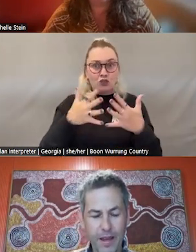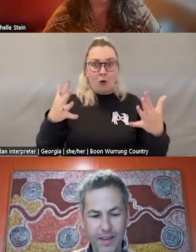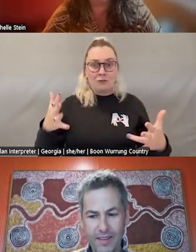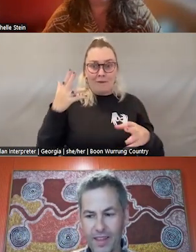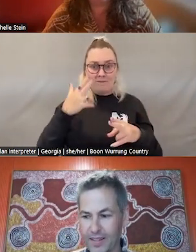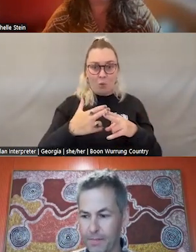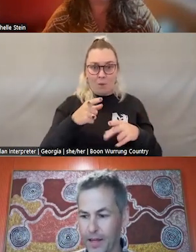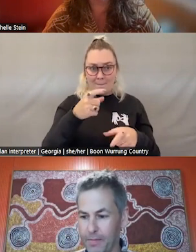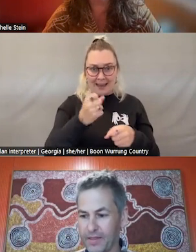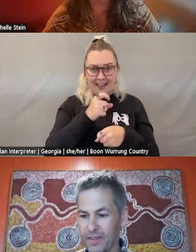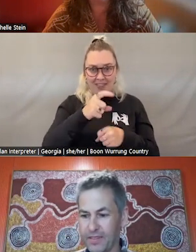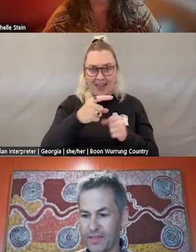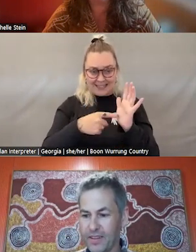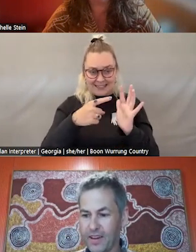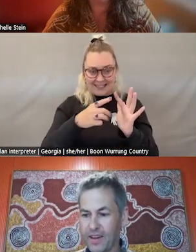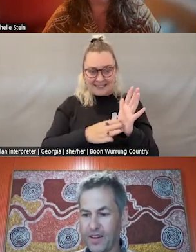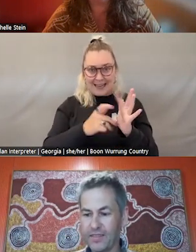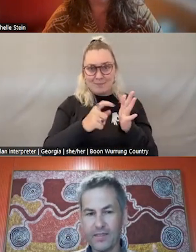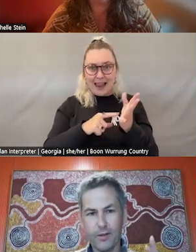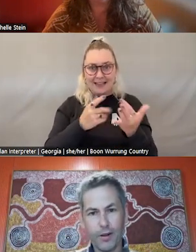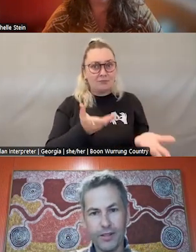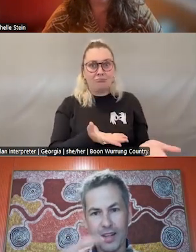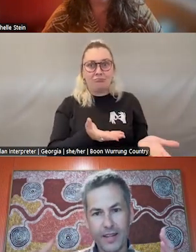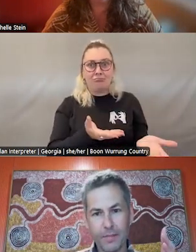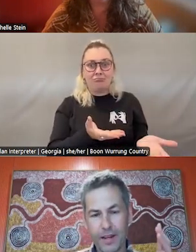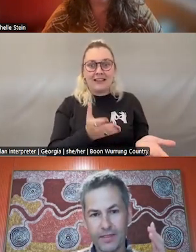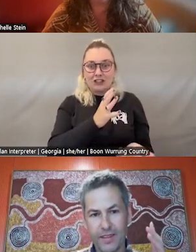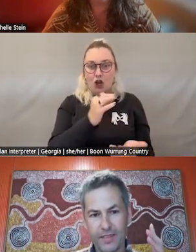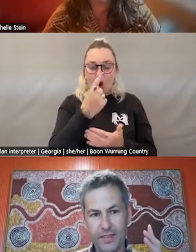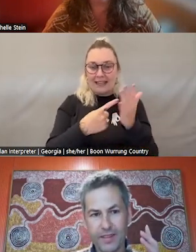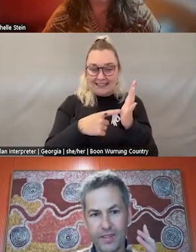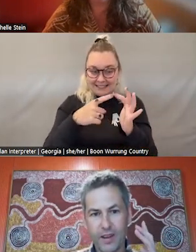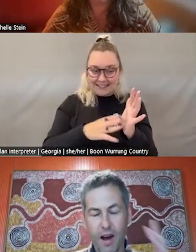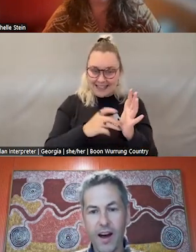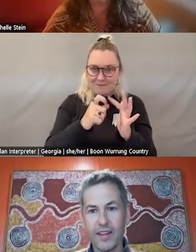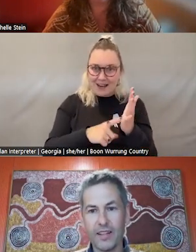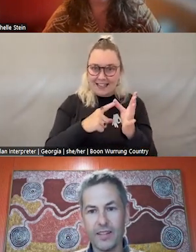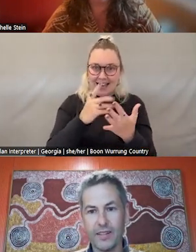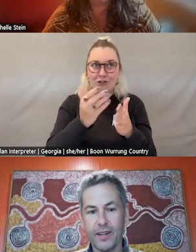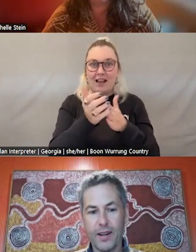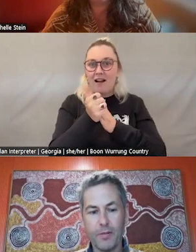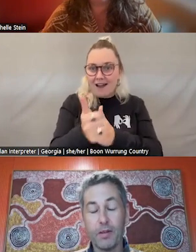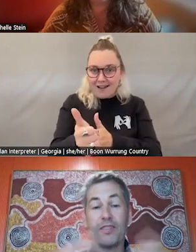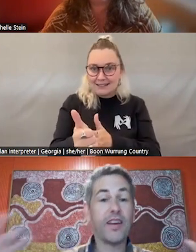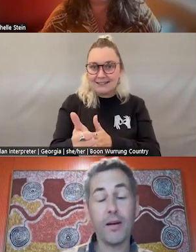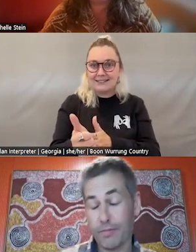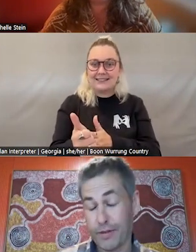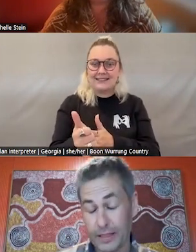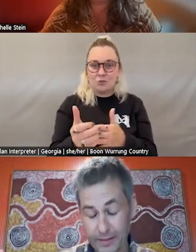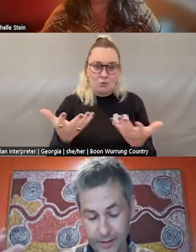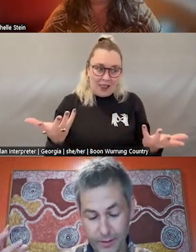making the template because it is not only a template but a guide, it is set up really to